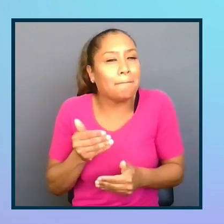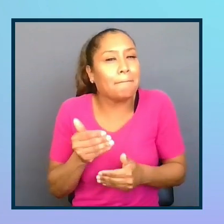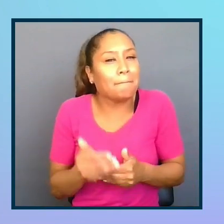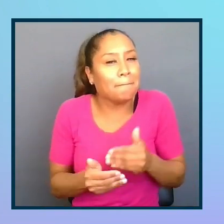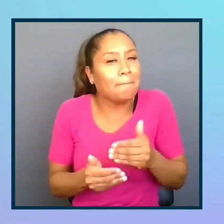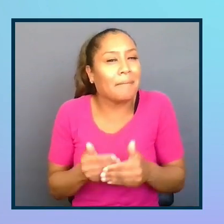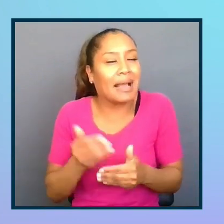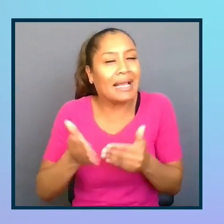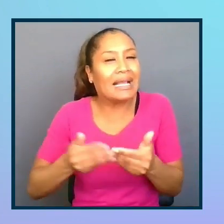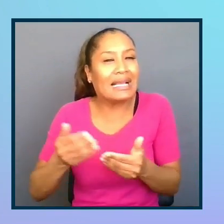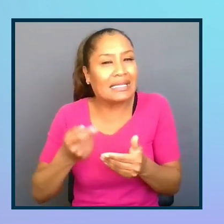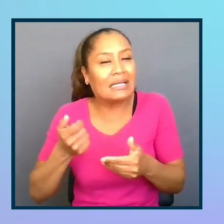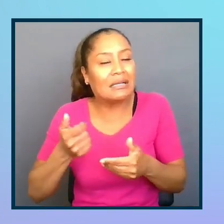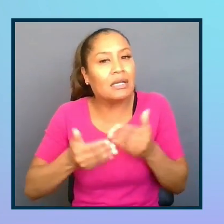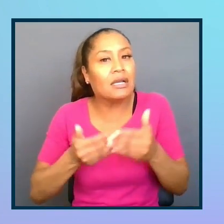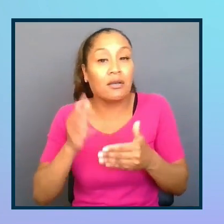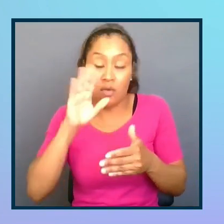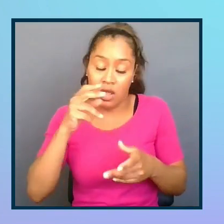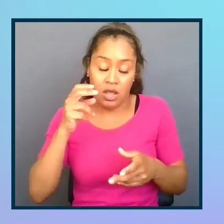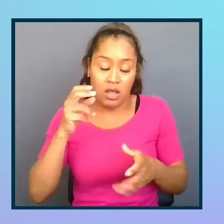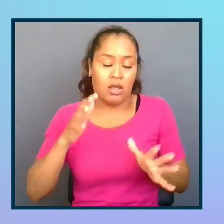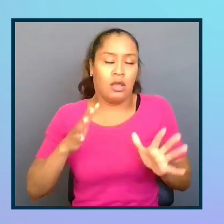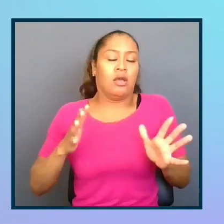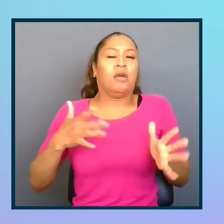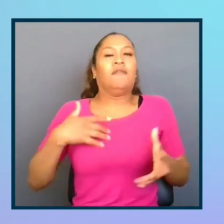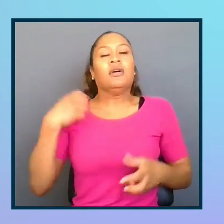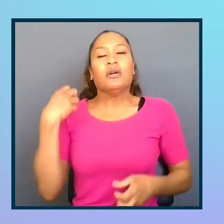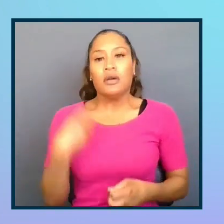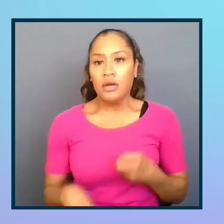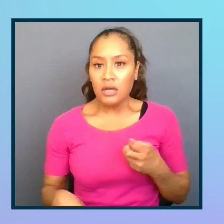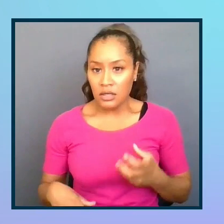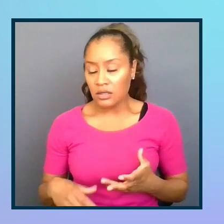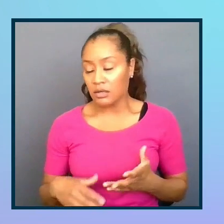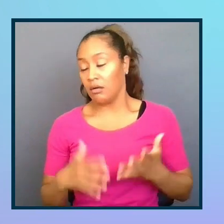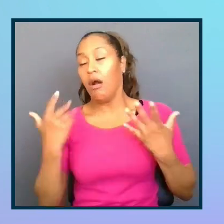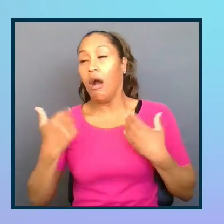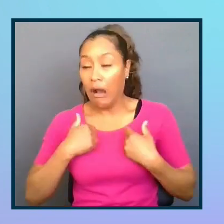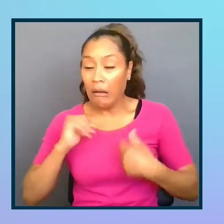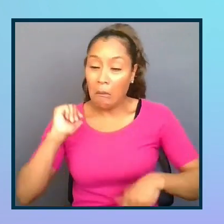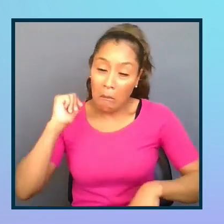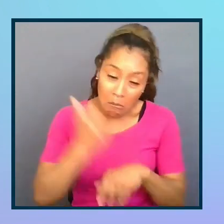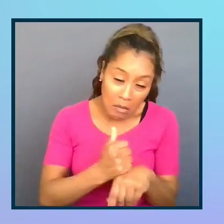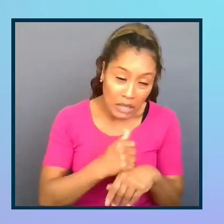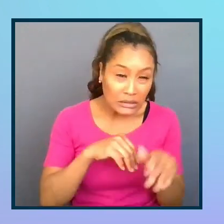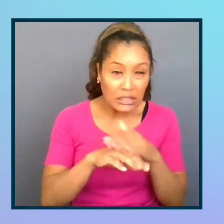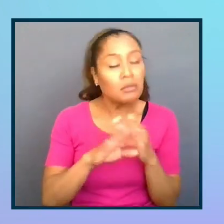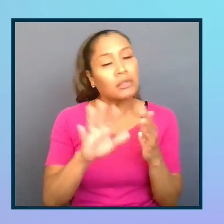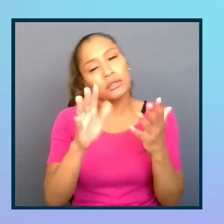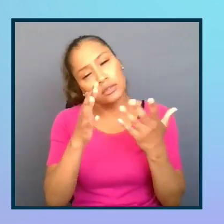It can be quite difficult and daunting to make something accessible 'cause it is a huge area,